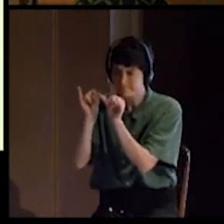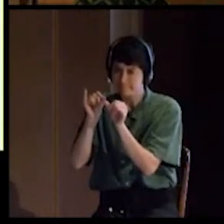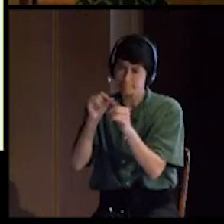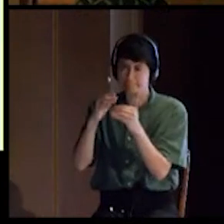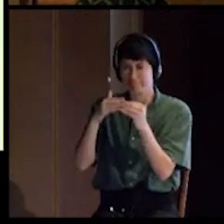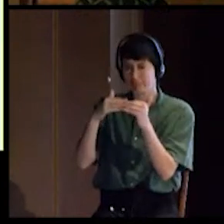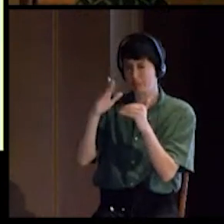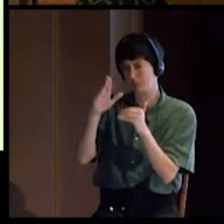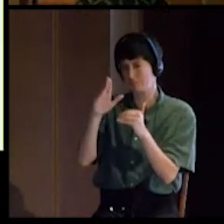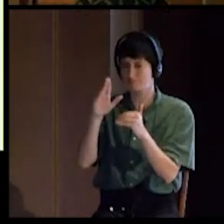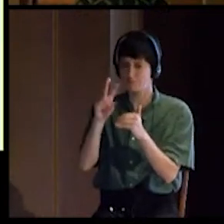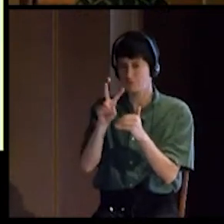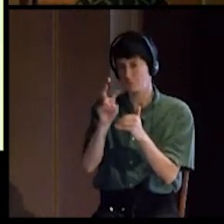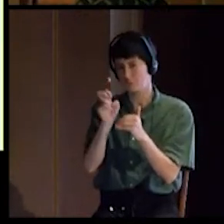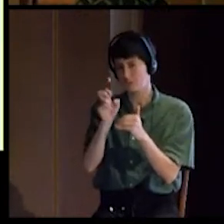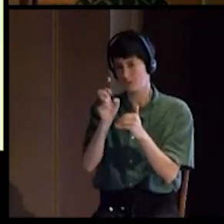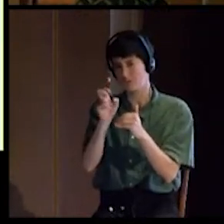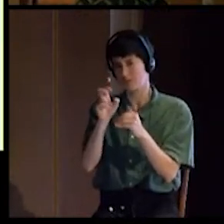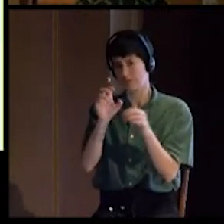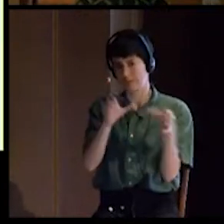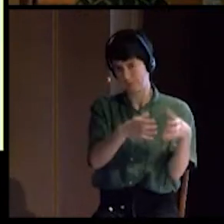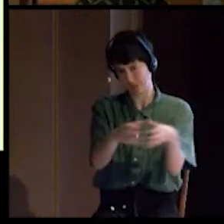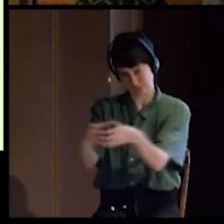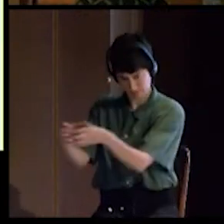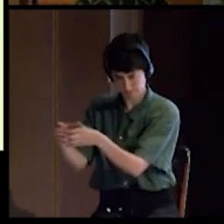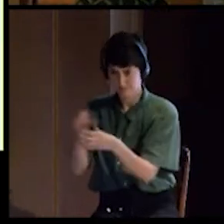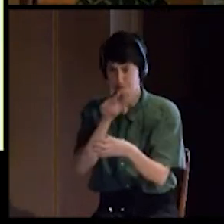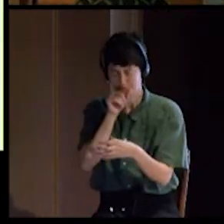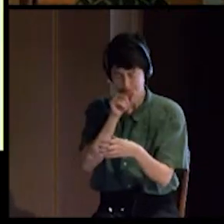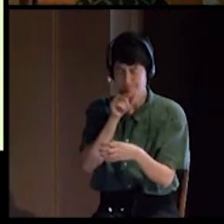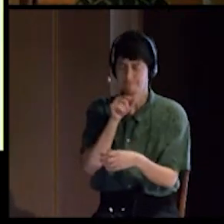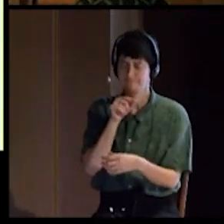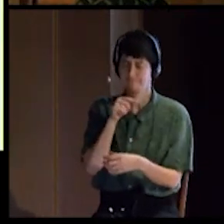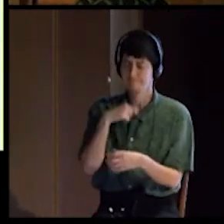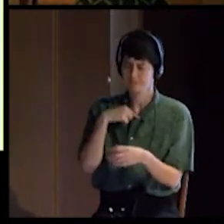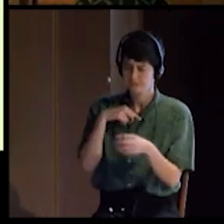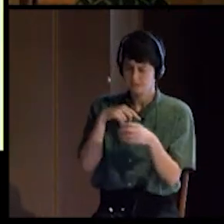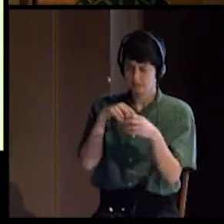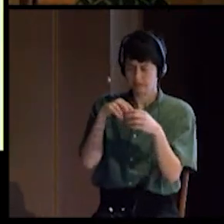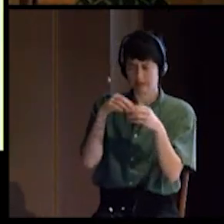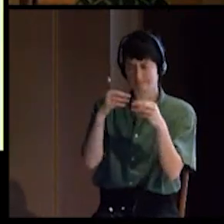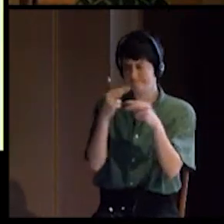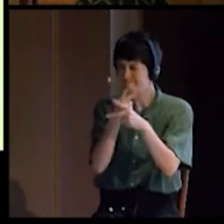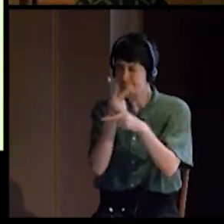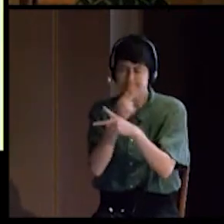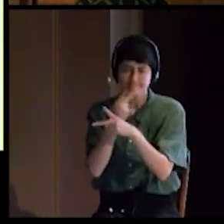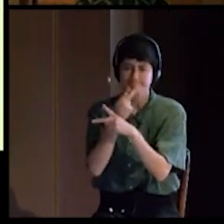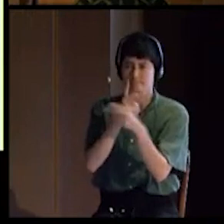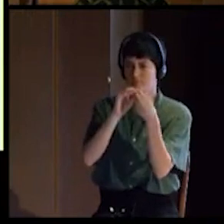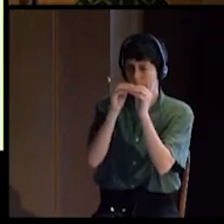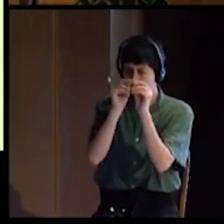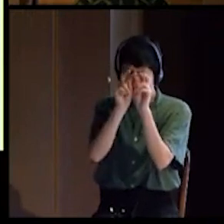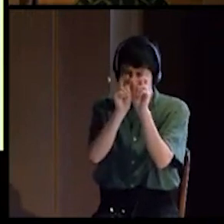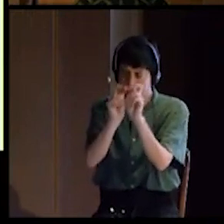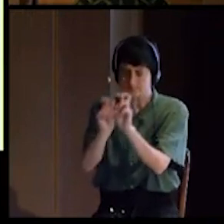but found that irrespective of whether the bird was tropical or temperate,